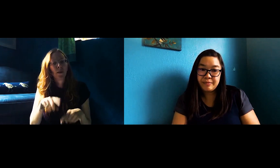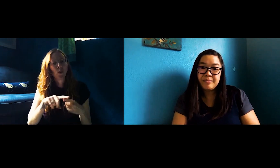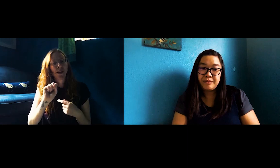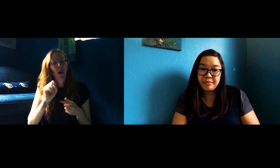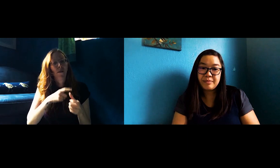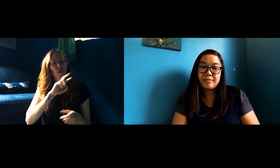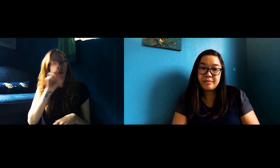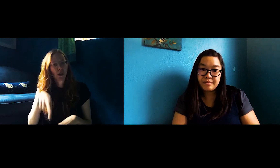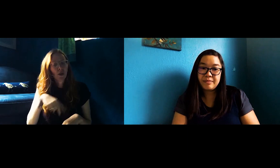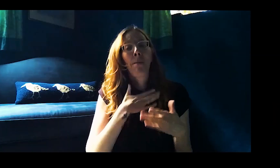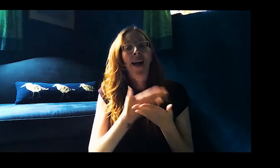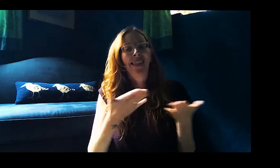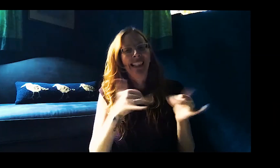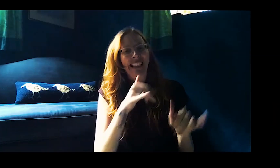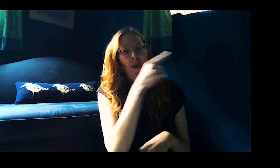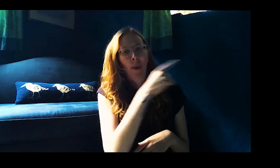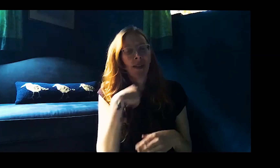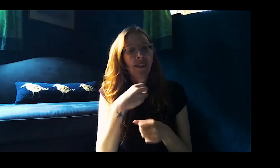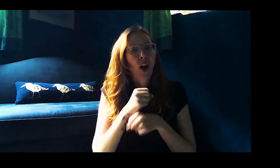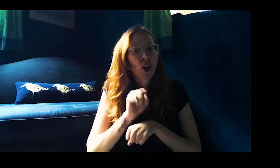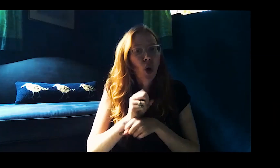moved to Seattle from Rochester - i mean, everything had happened so fast, that I